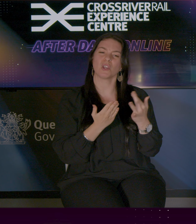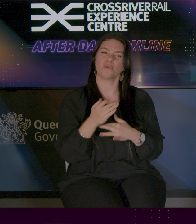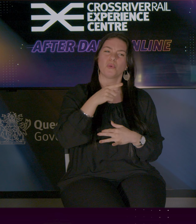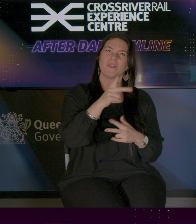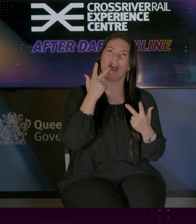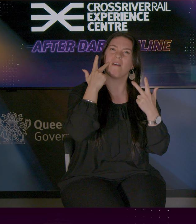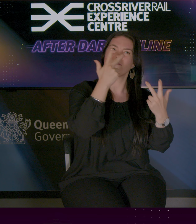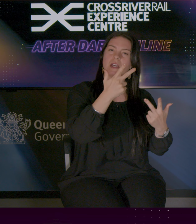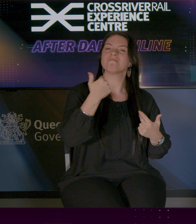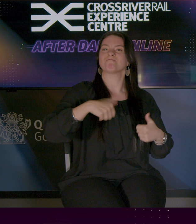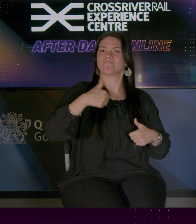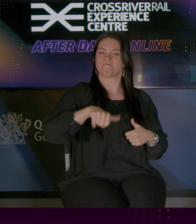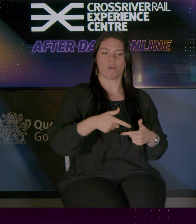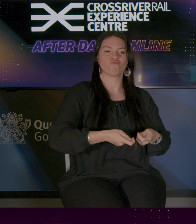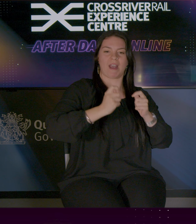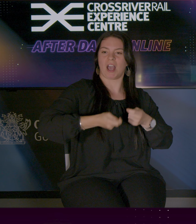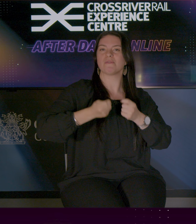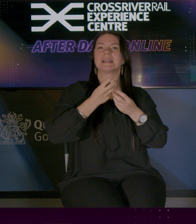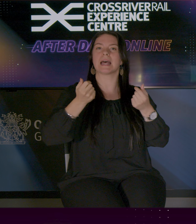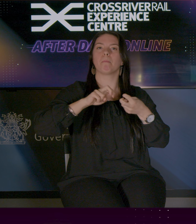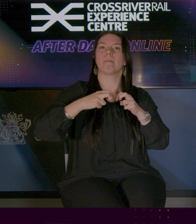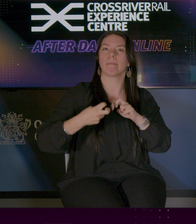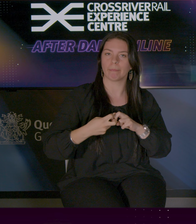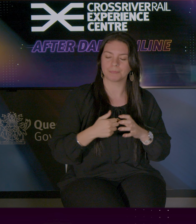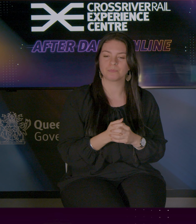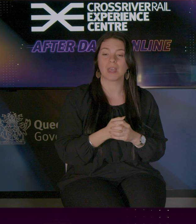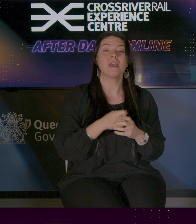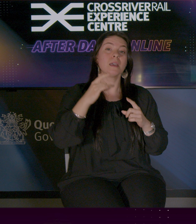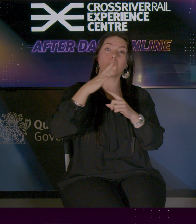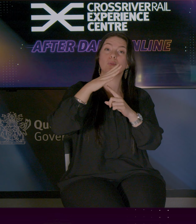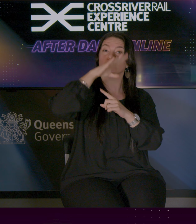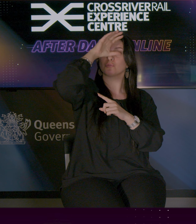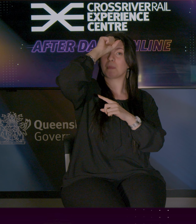it was important to the members that a deaf person using the lift could know that their